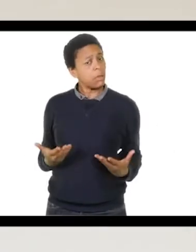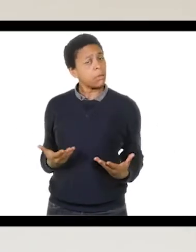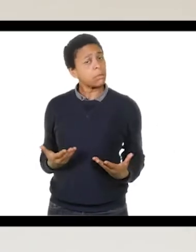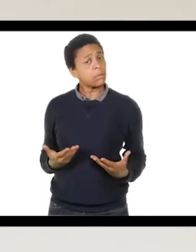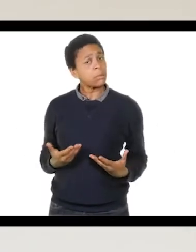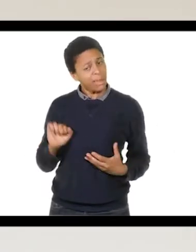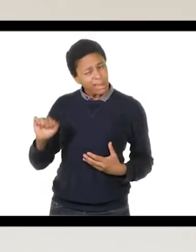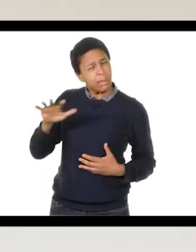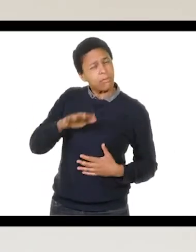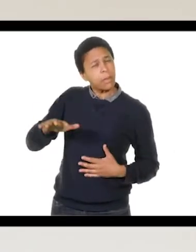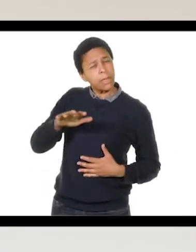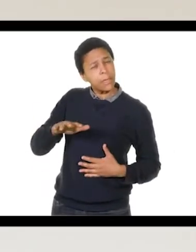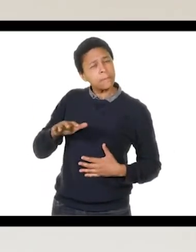And be accepted in their family.